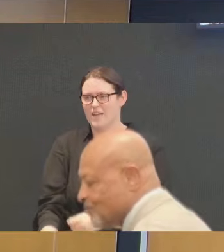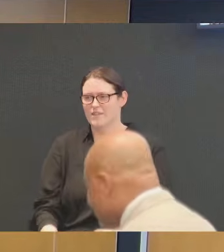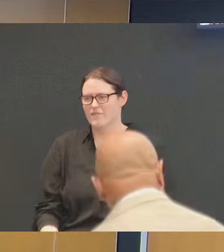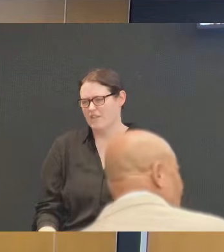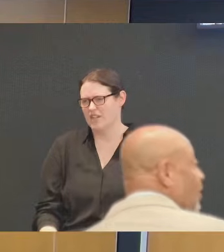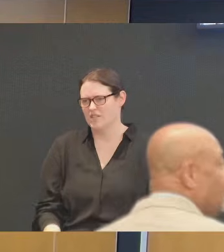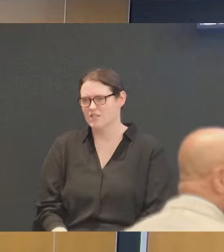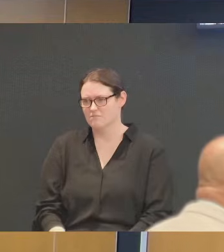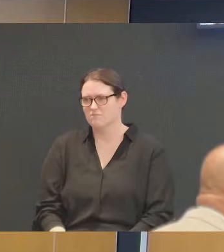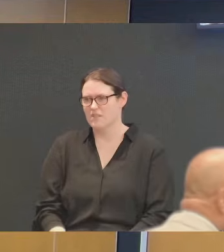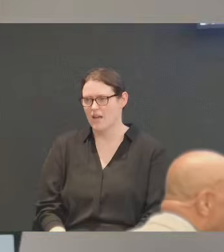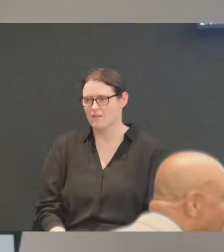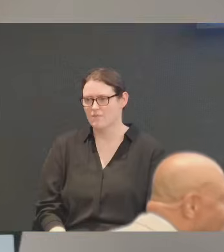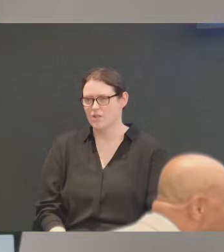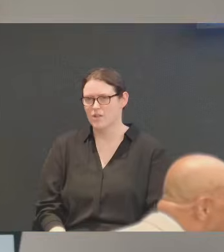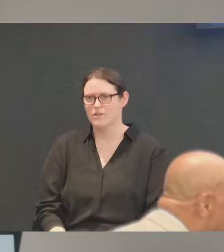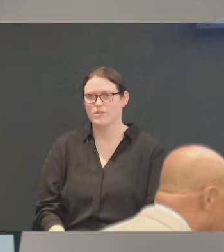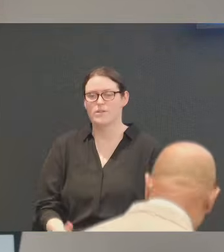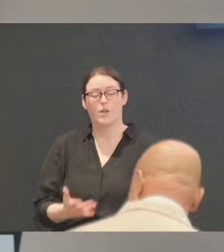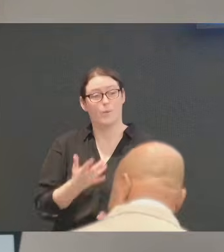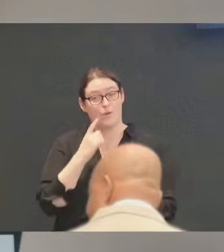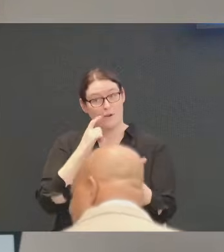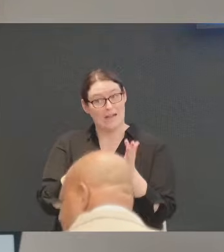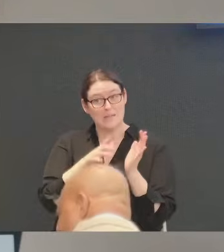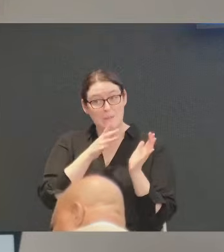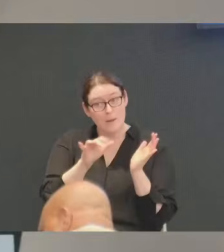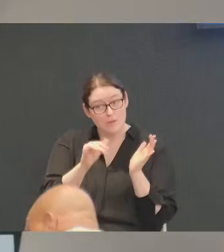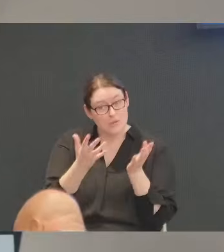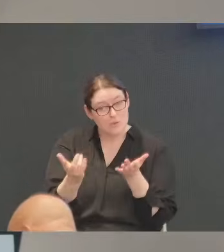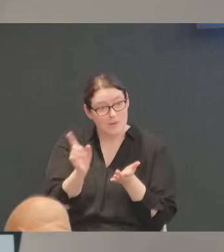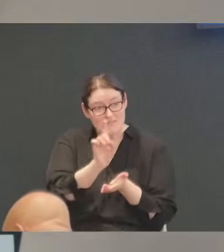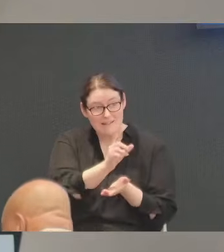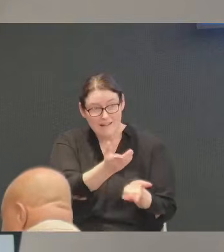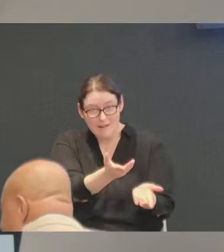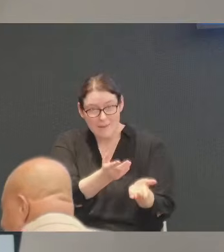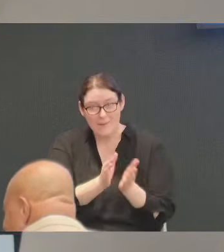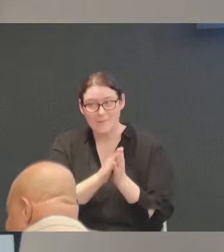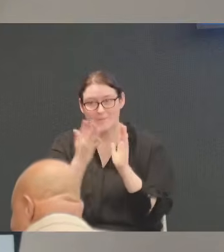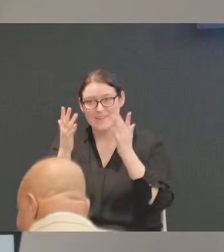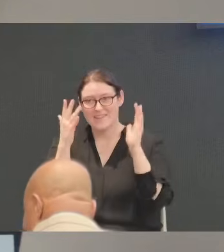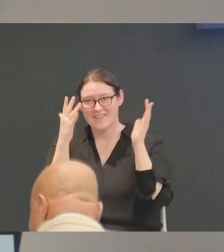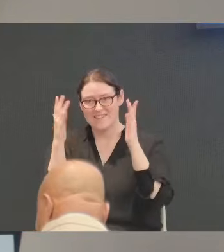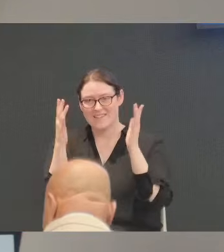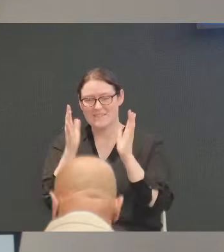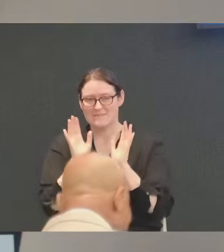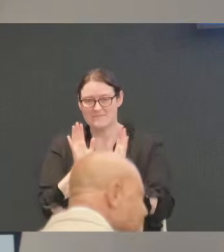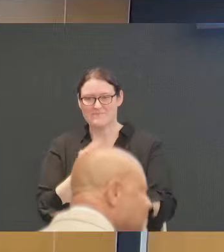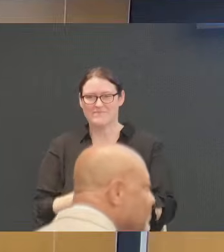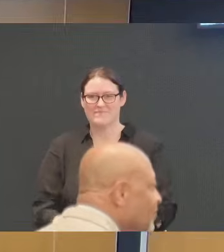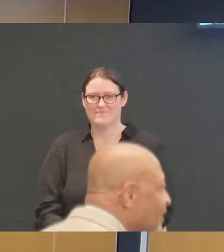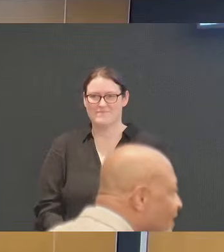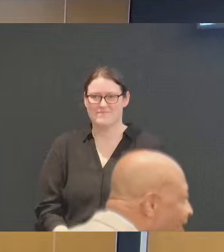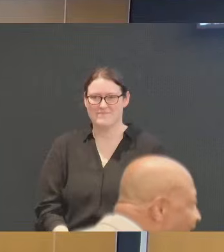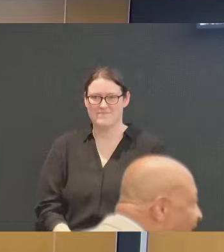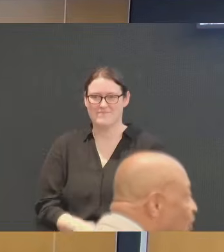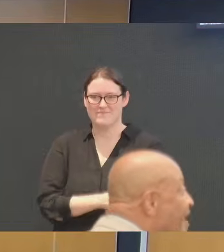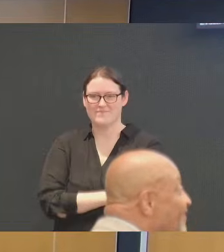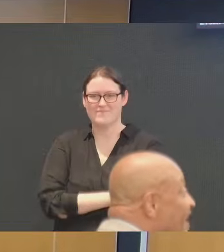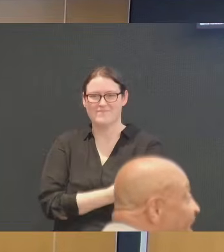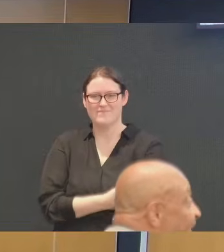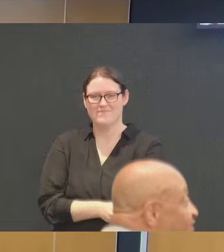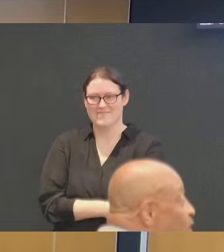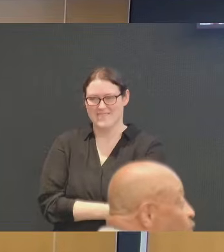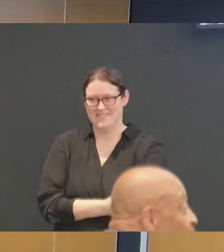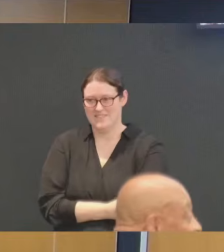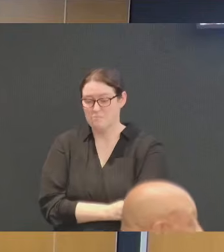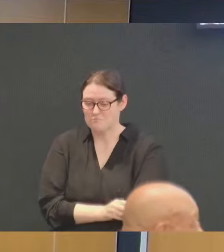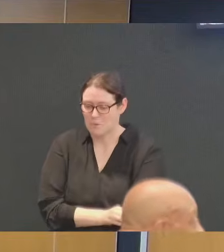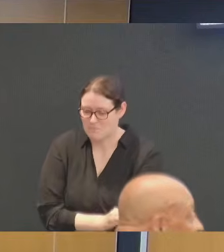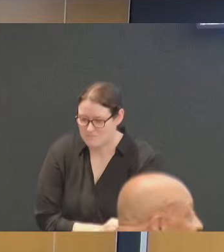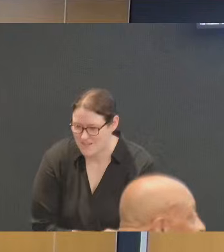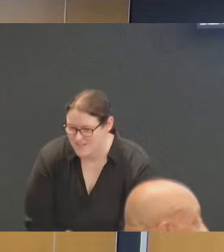And I also want to recognize her mom who's here. You want to stand up? Yeah. Thank you. So, what